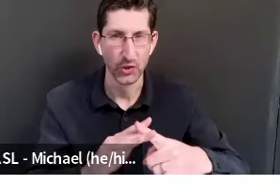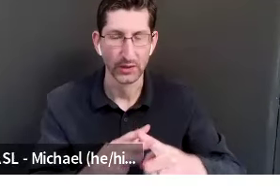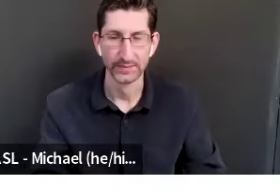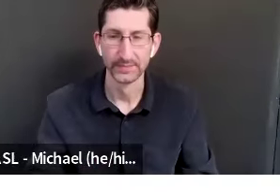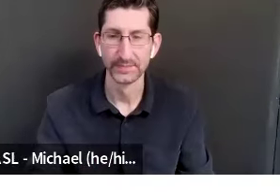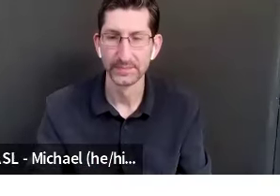JUST LETTING EVERYONE TRICKLE IN